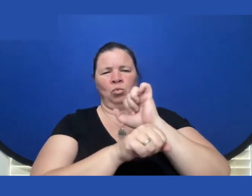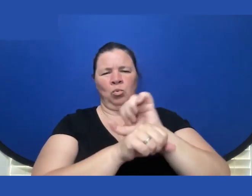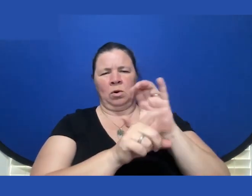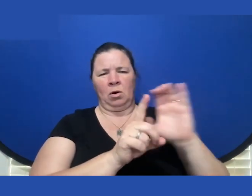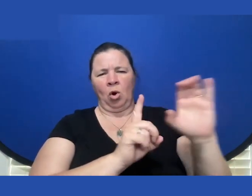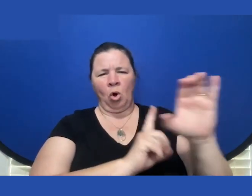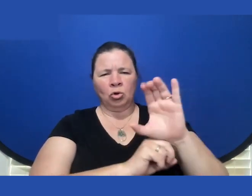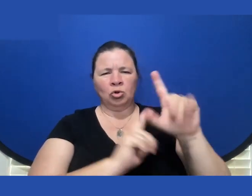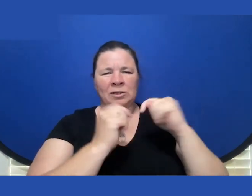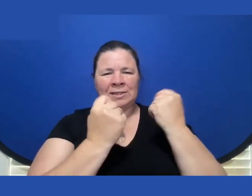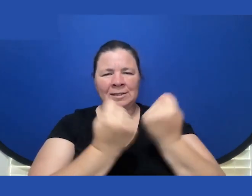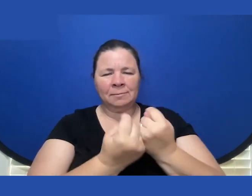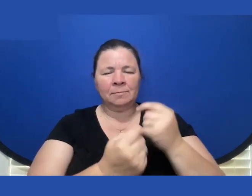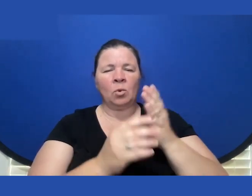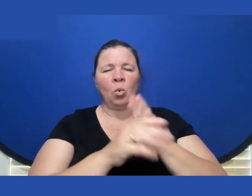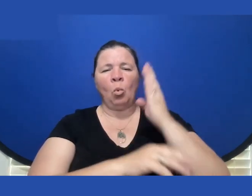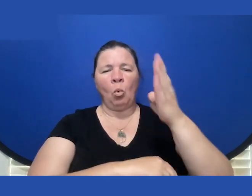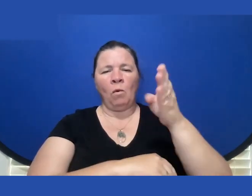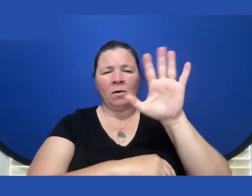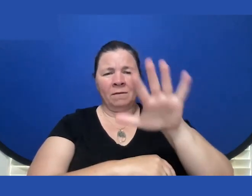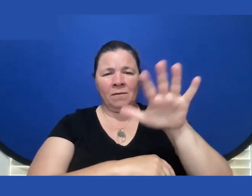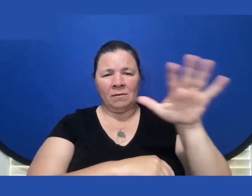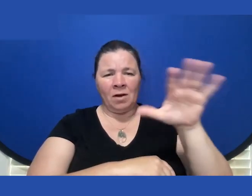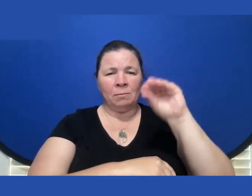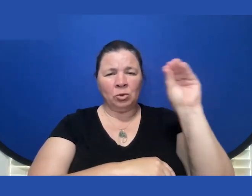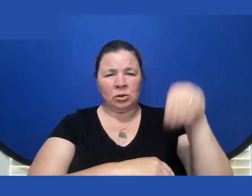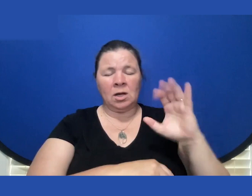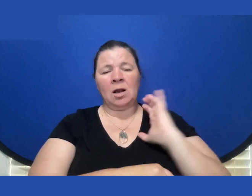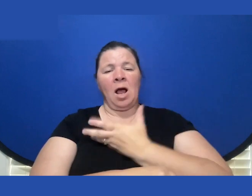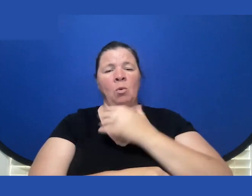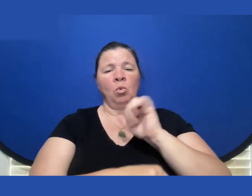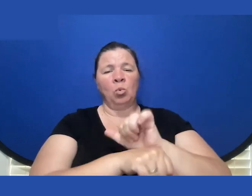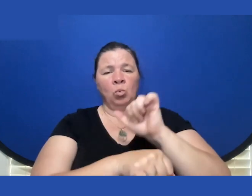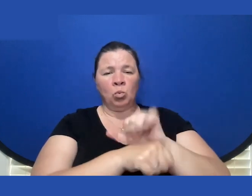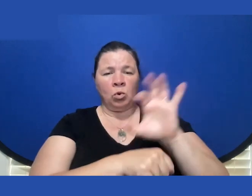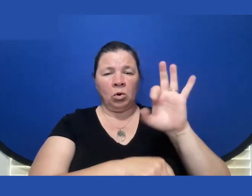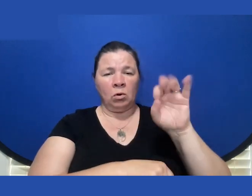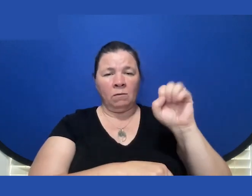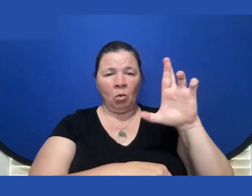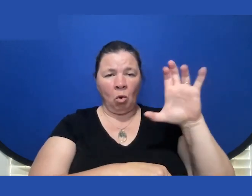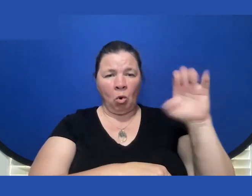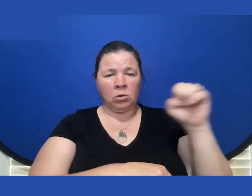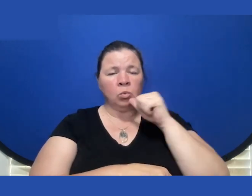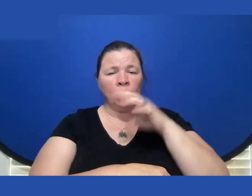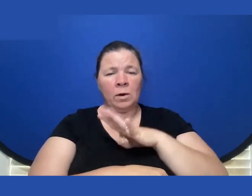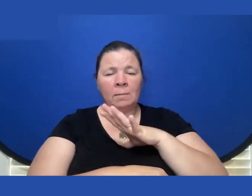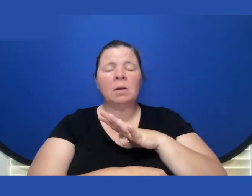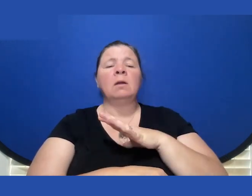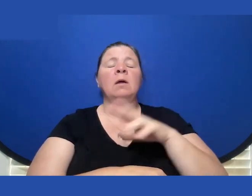And we have over 55% of our workforce being women and 75% employees from diverse backgrounds